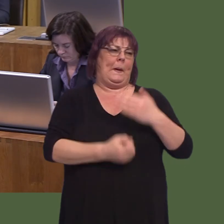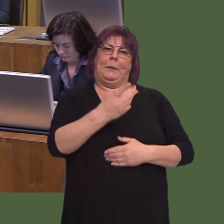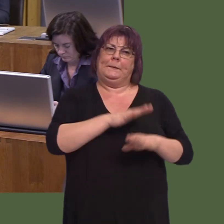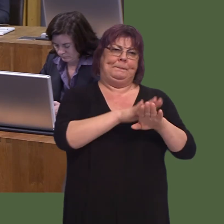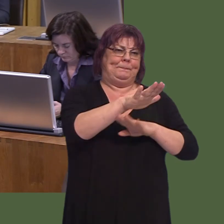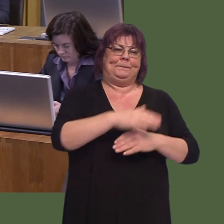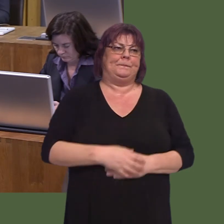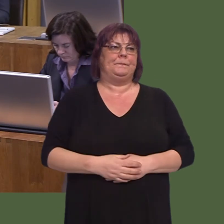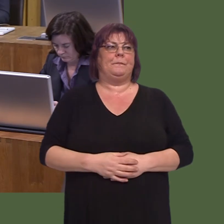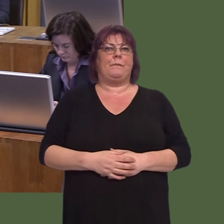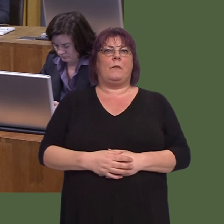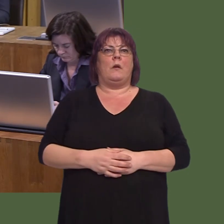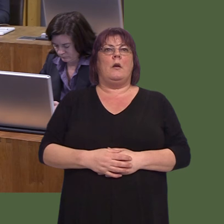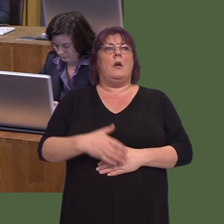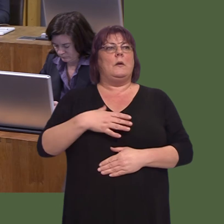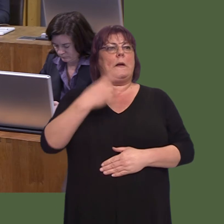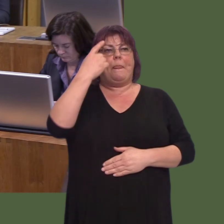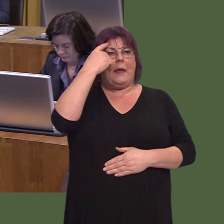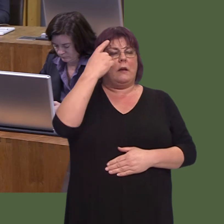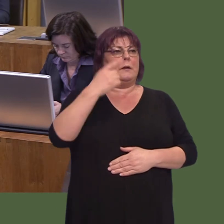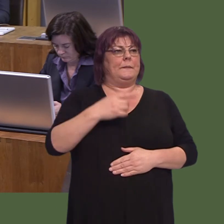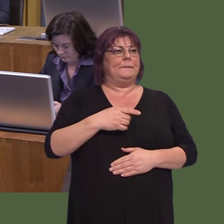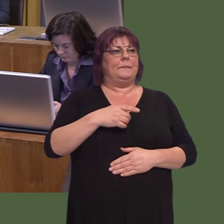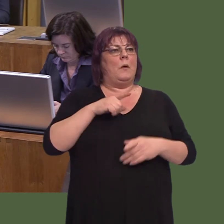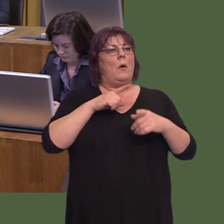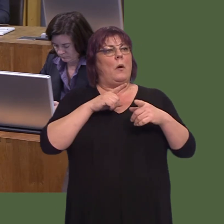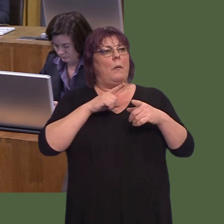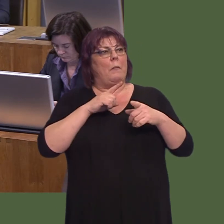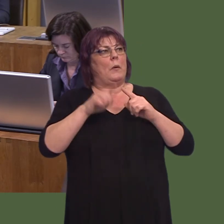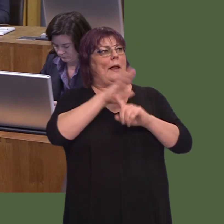We must consider that thereís no competition in most parts of Wales.